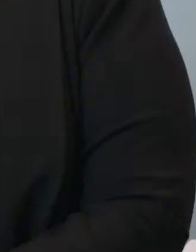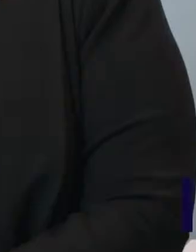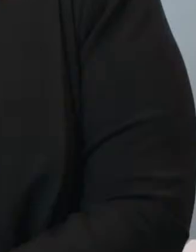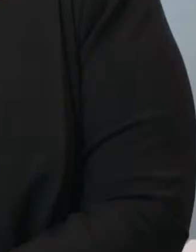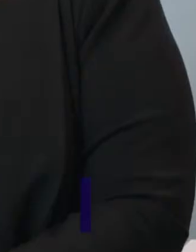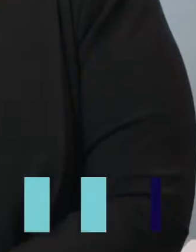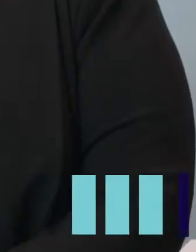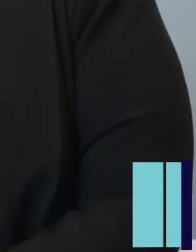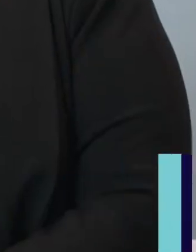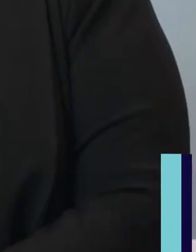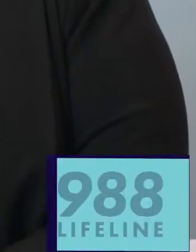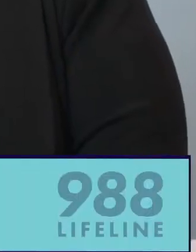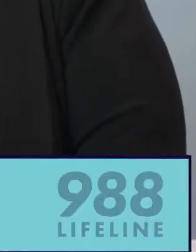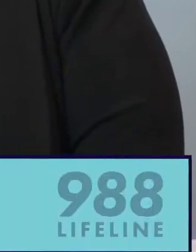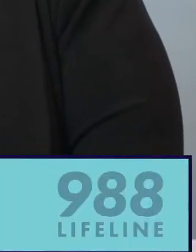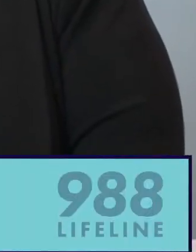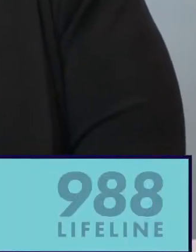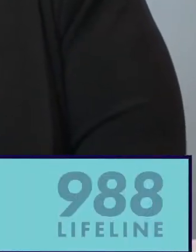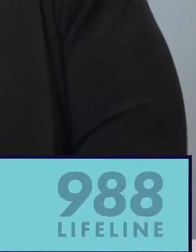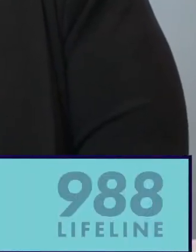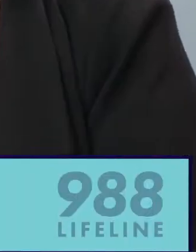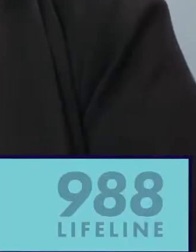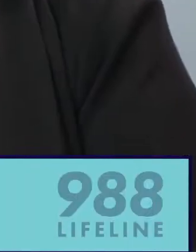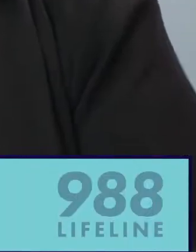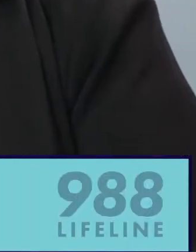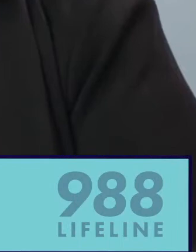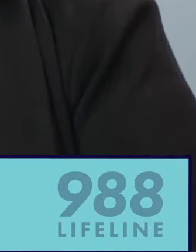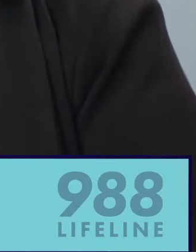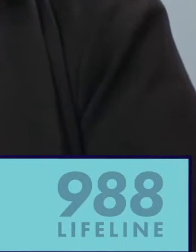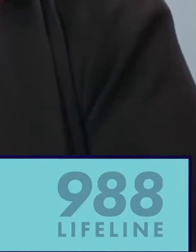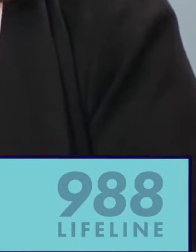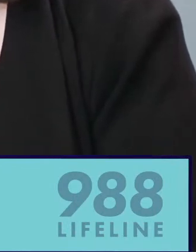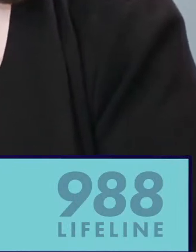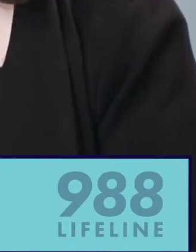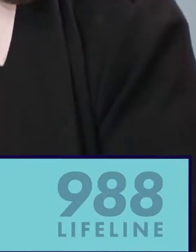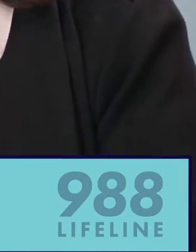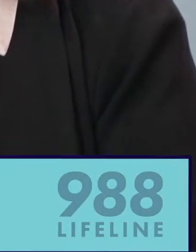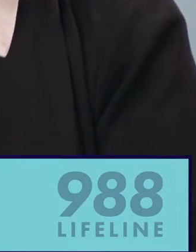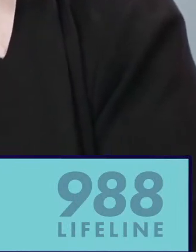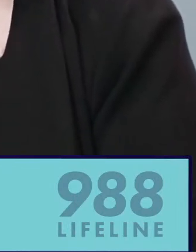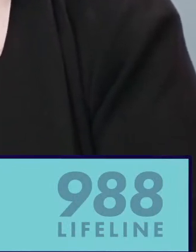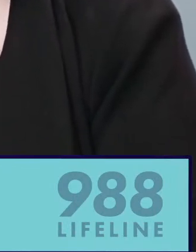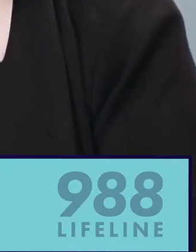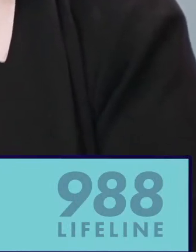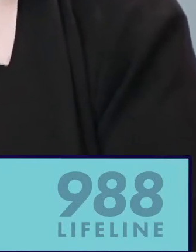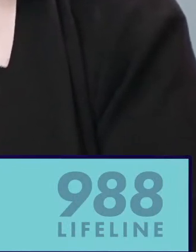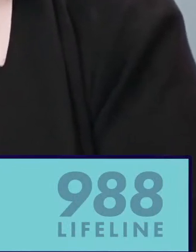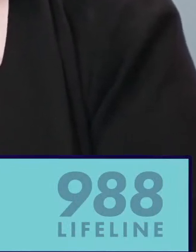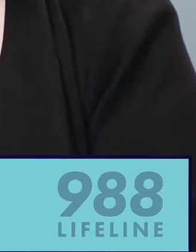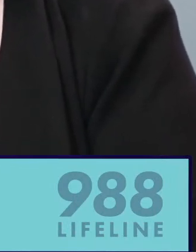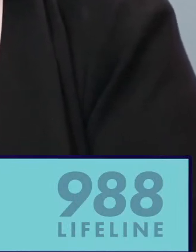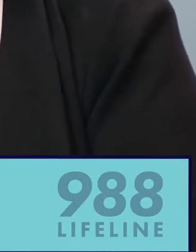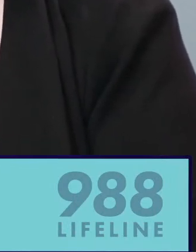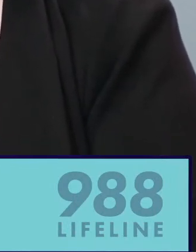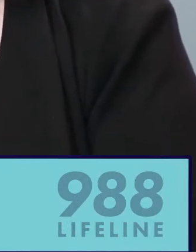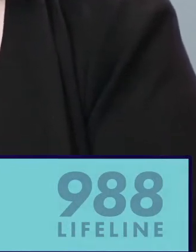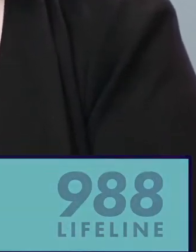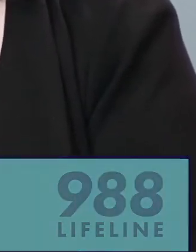I've always had a passion for mental health, especially being someone who can help educate the Latino community.